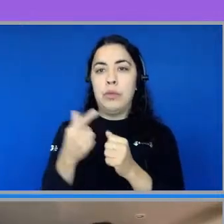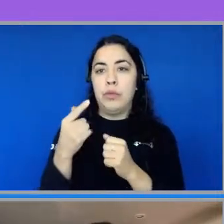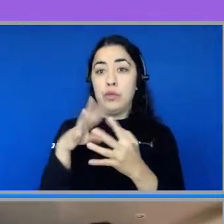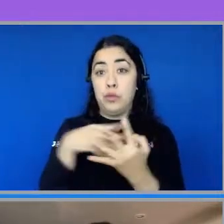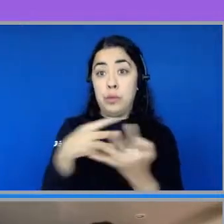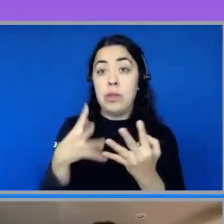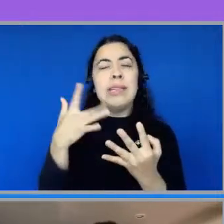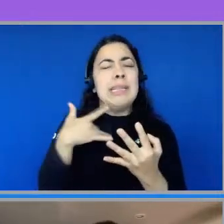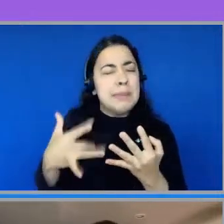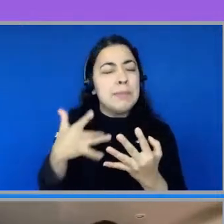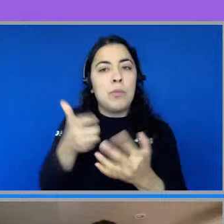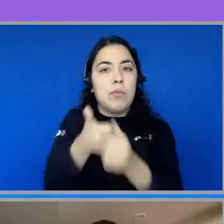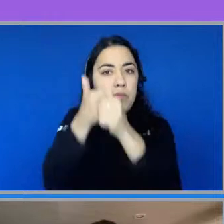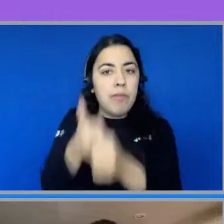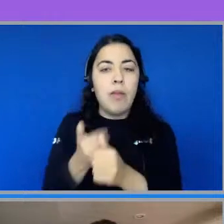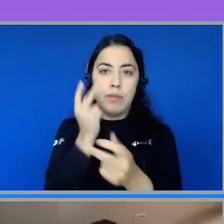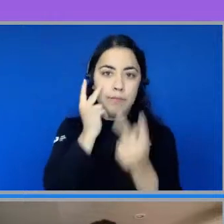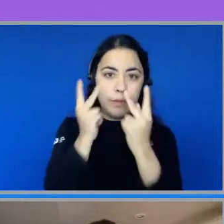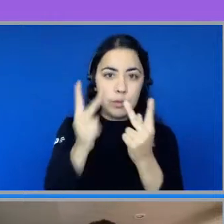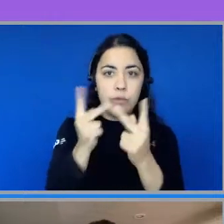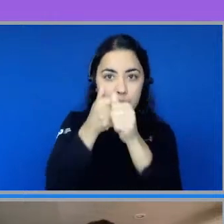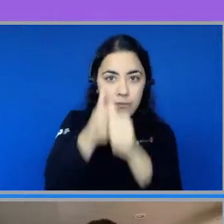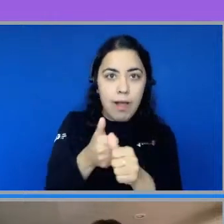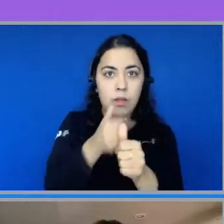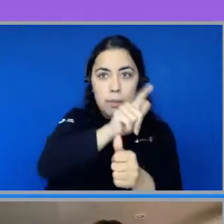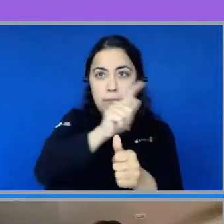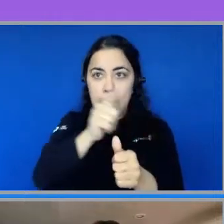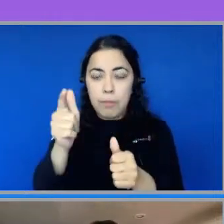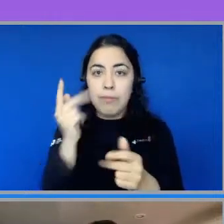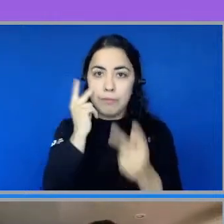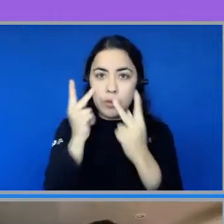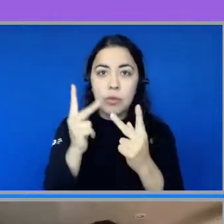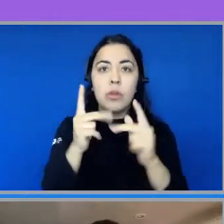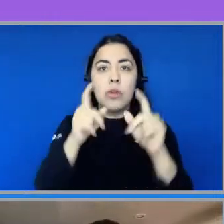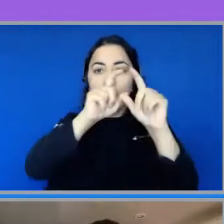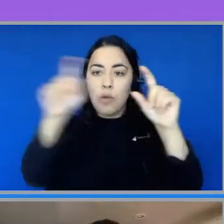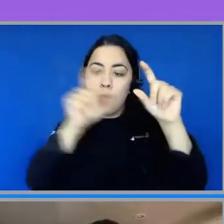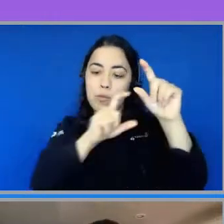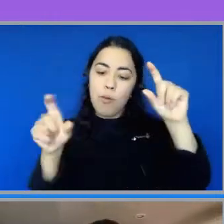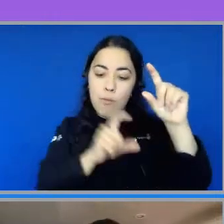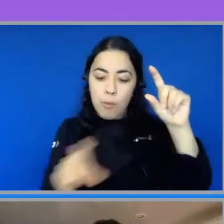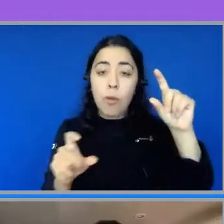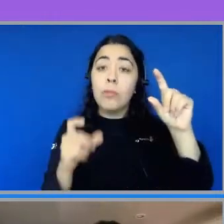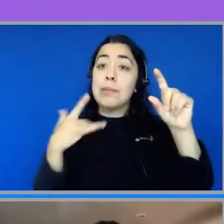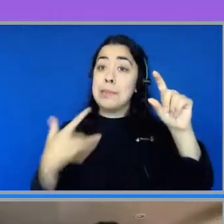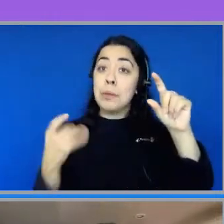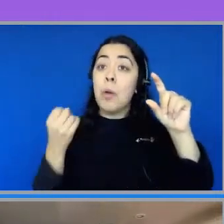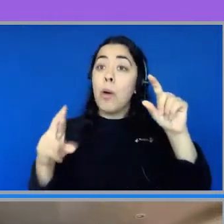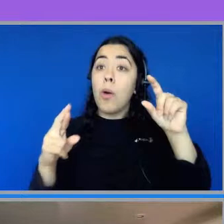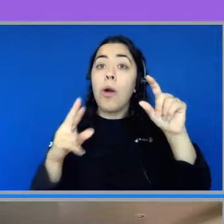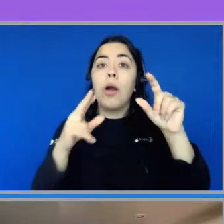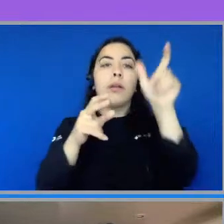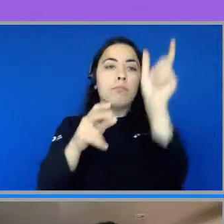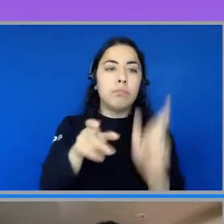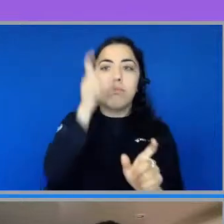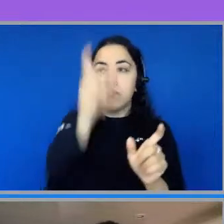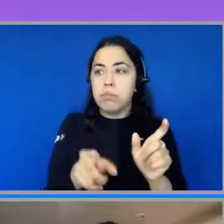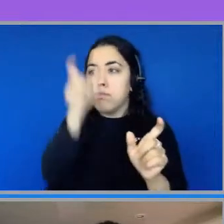follow the visual order of items